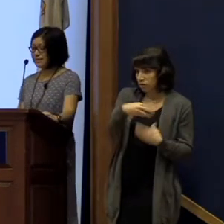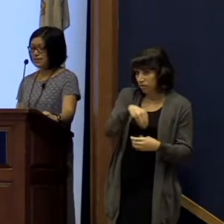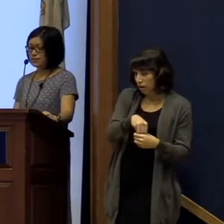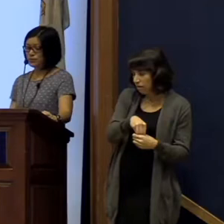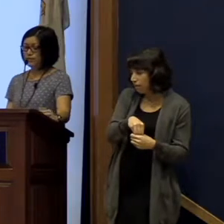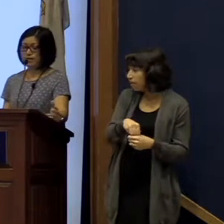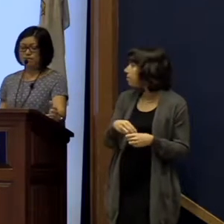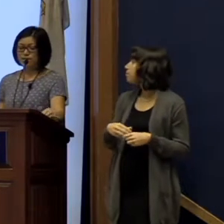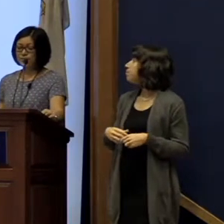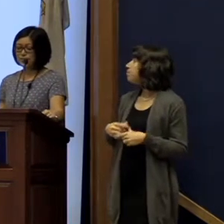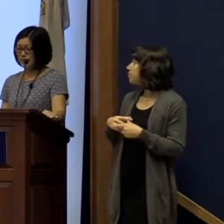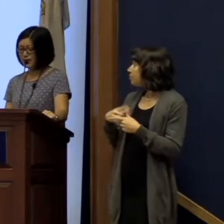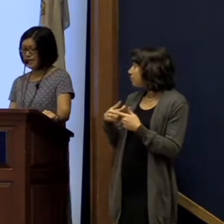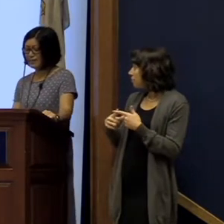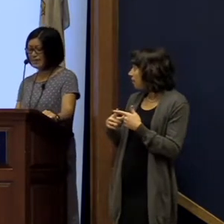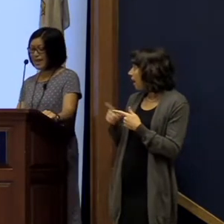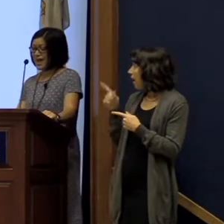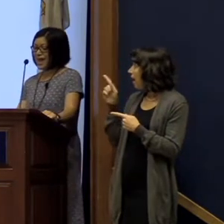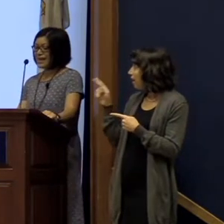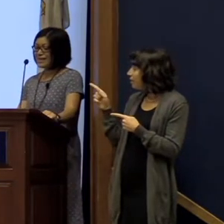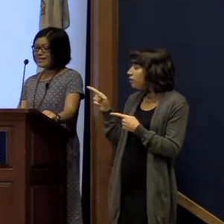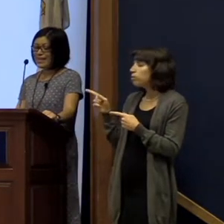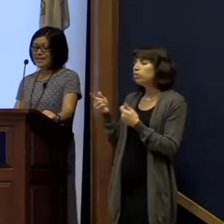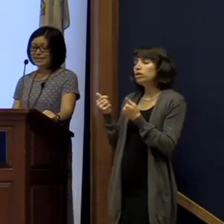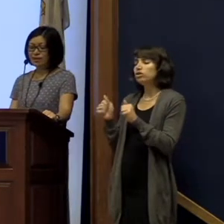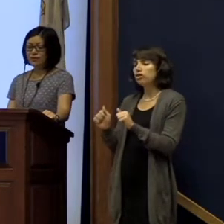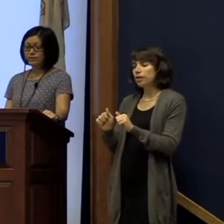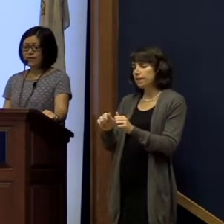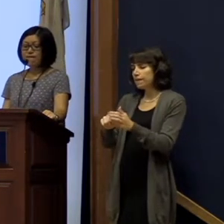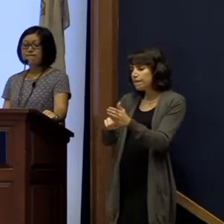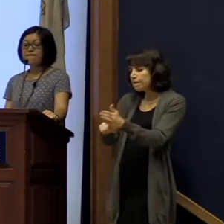They do in the informal science class and they say it is called Fcience